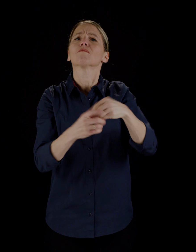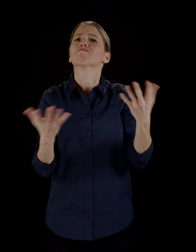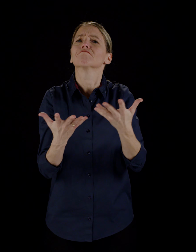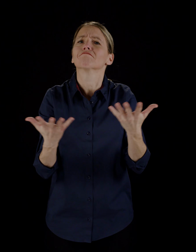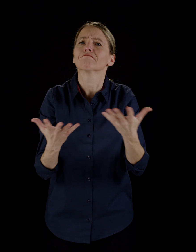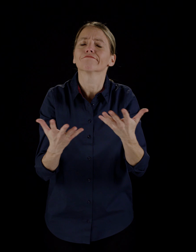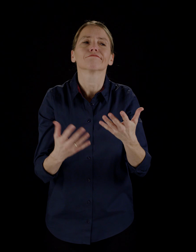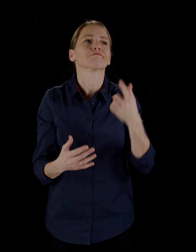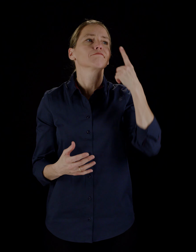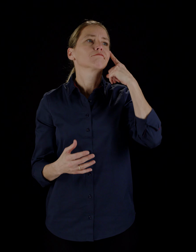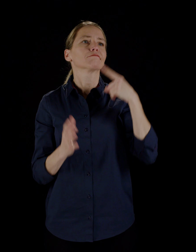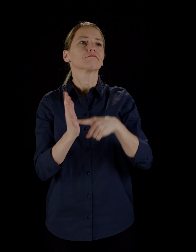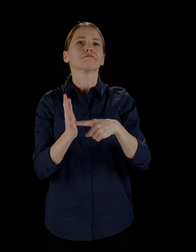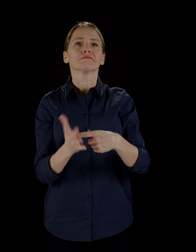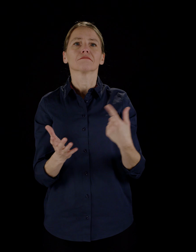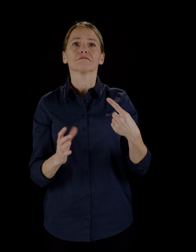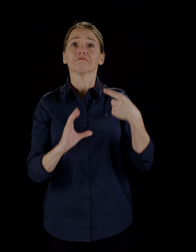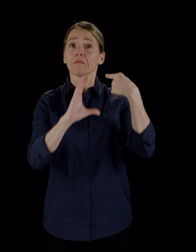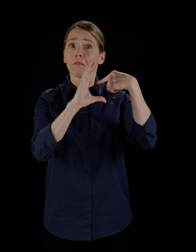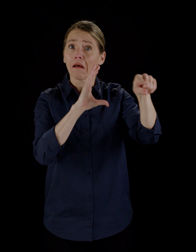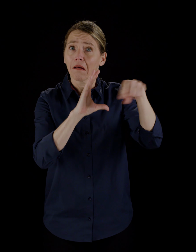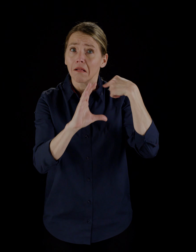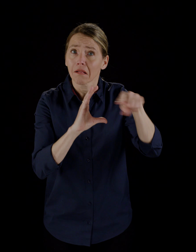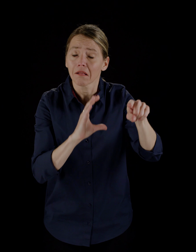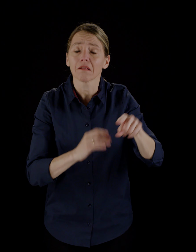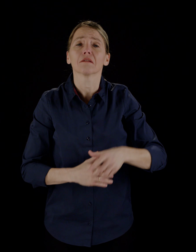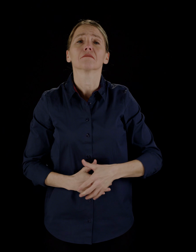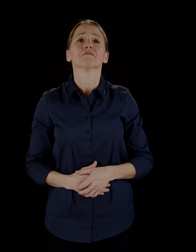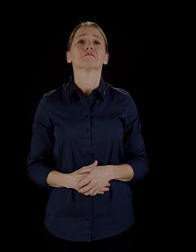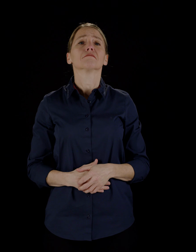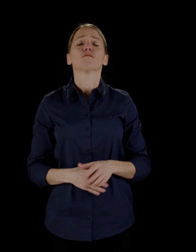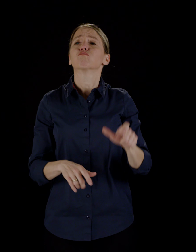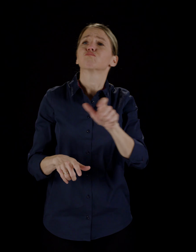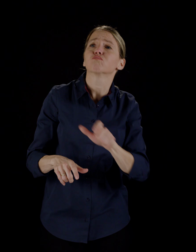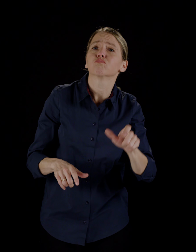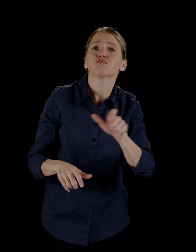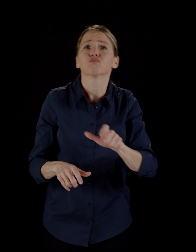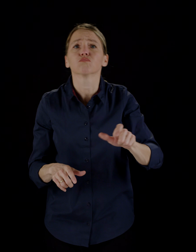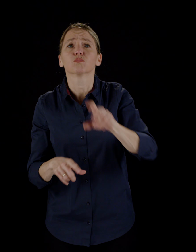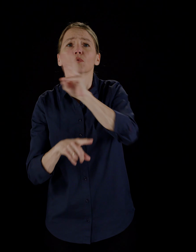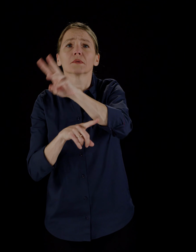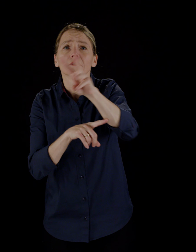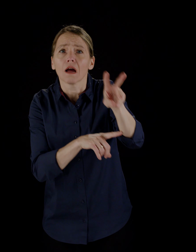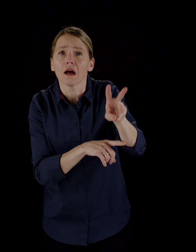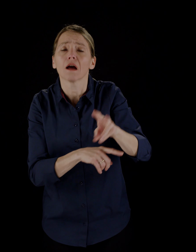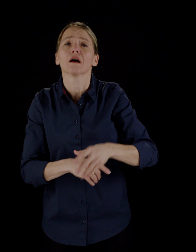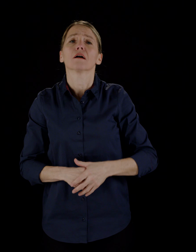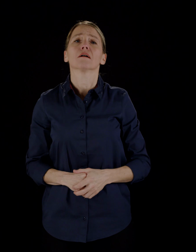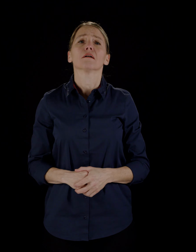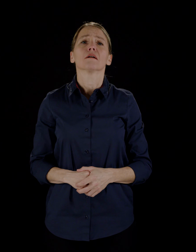network to a computer; or 2. As an upload, which is from a computer to the Internet.